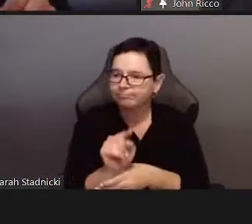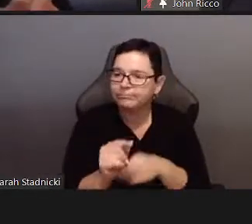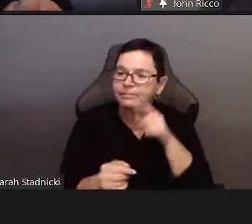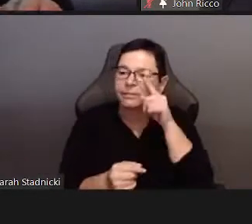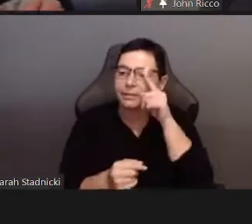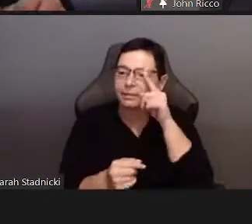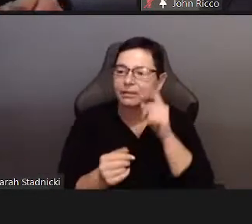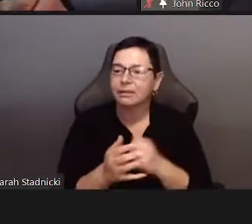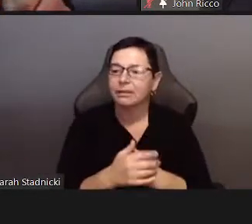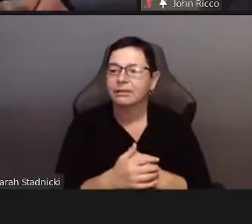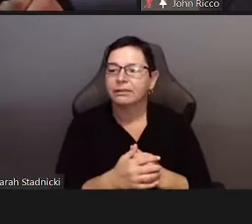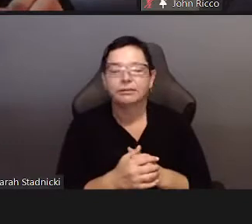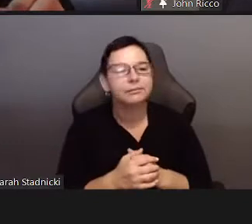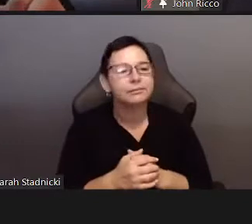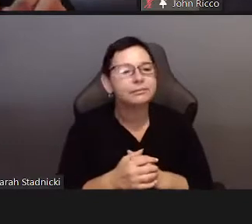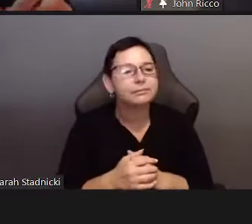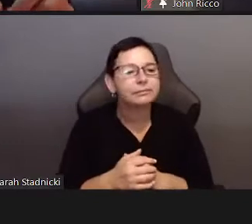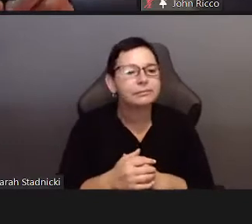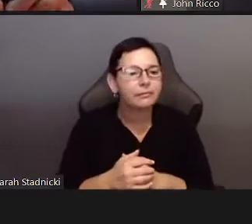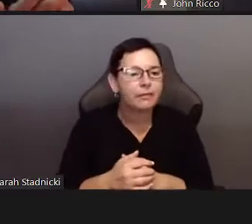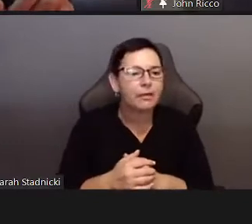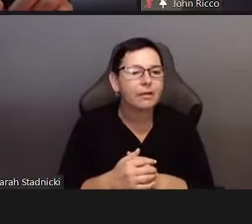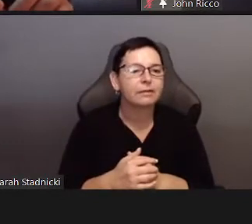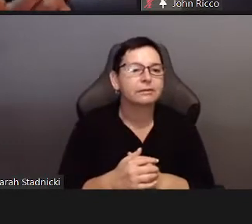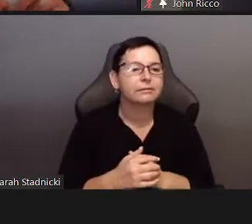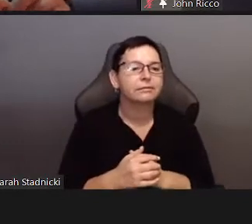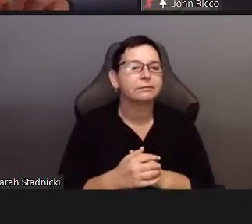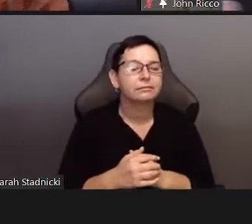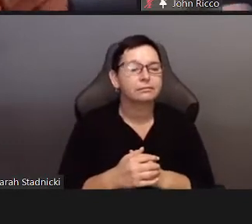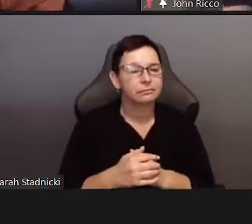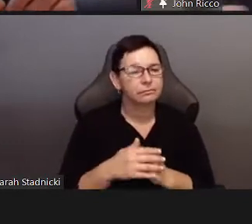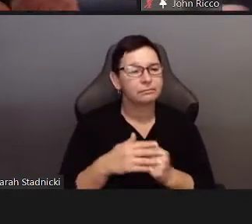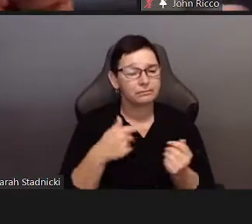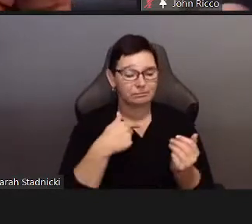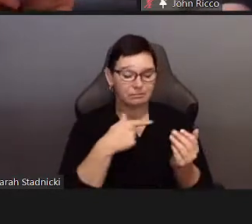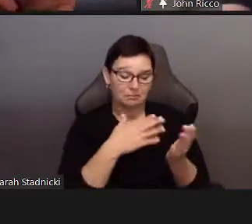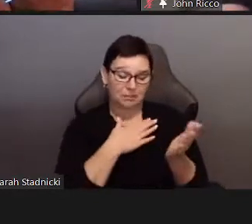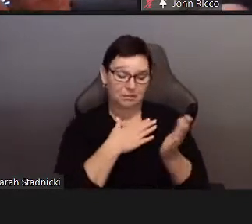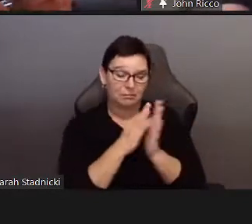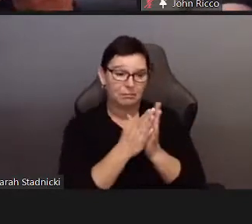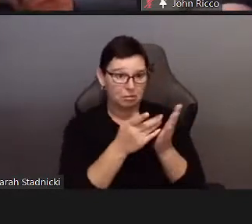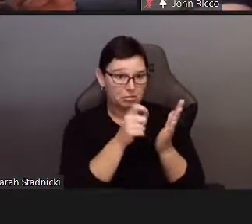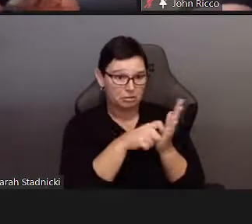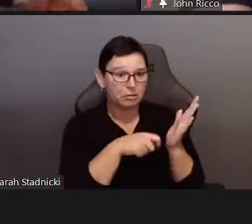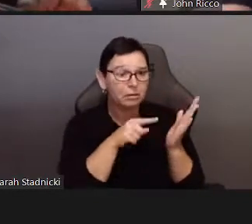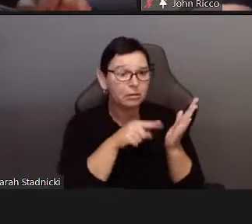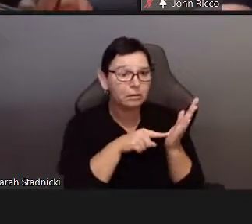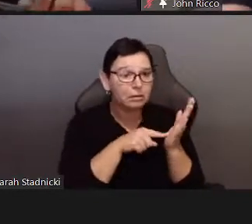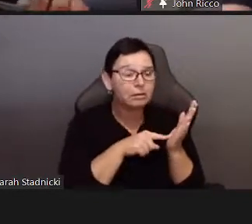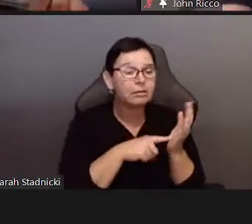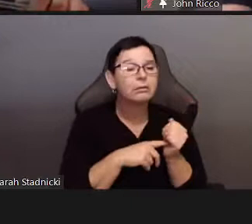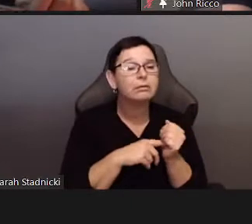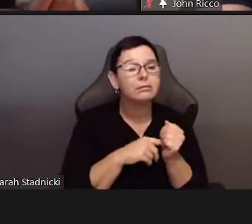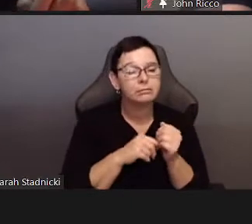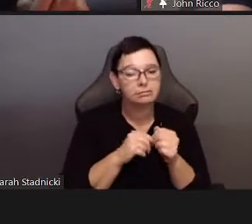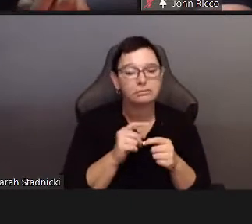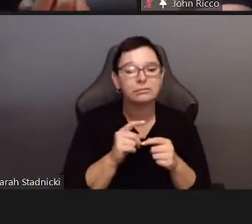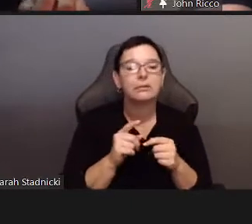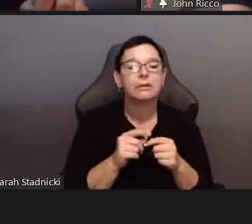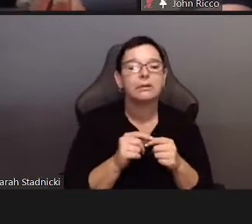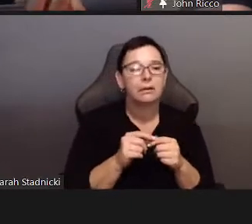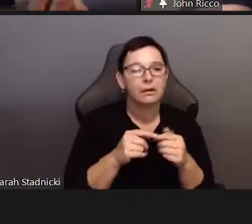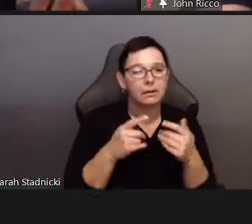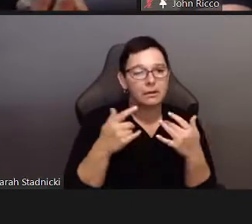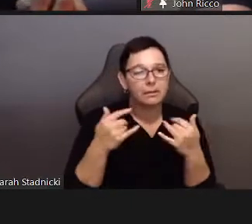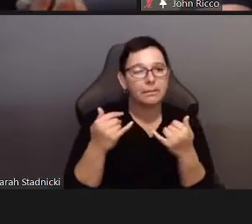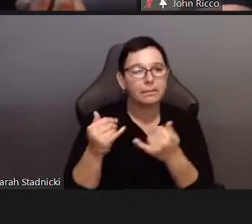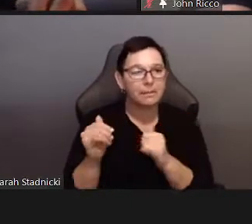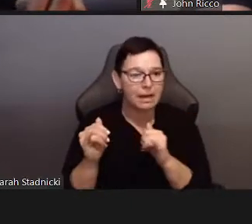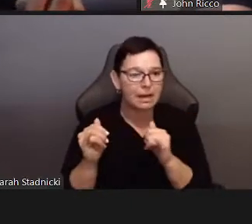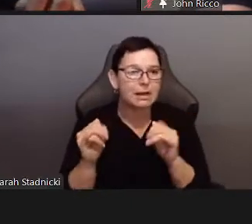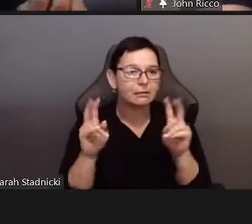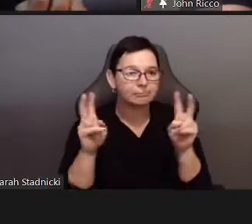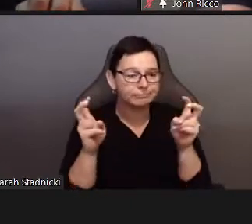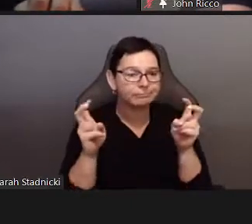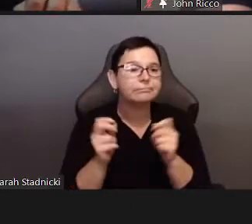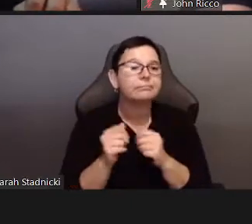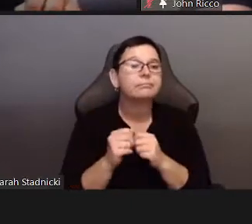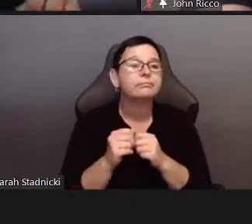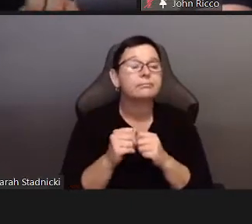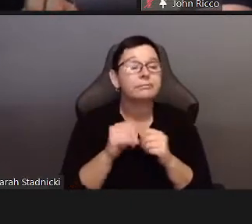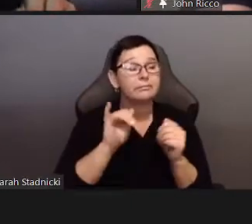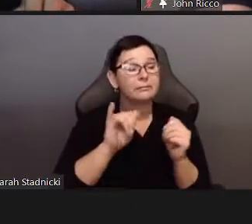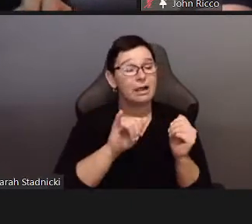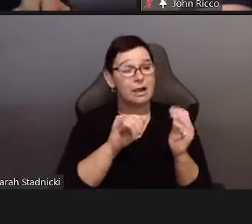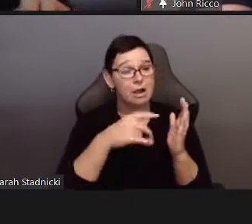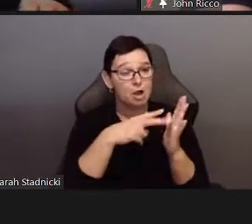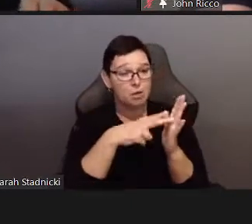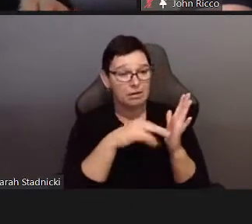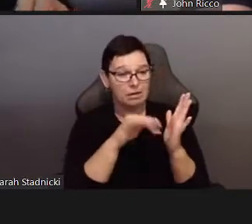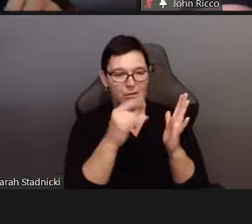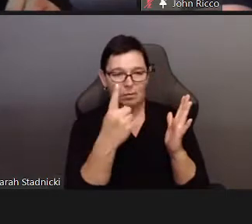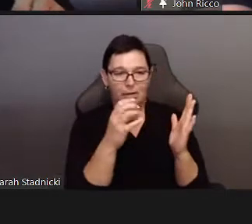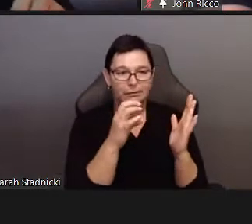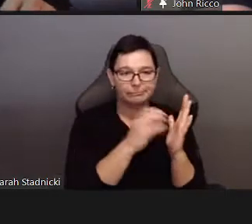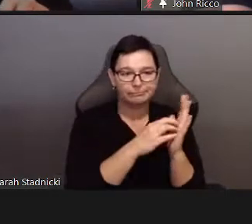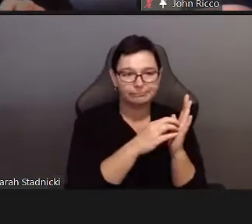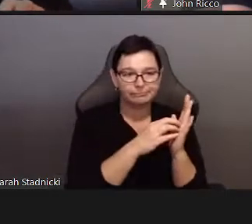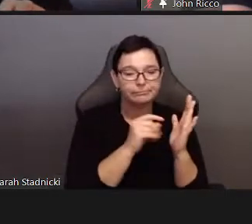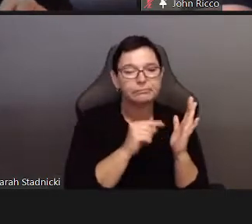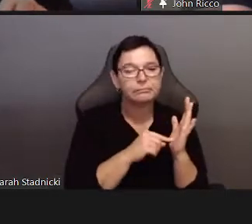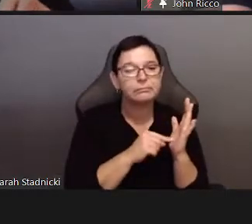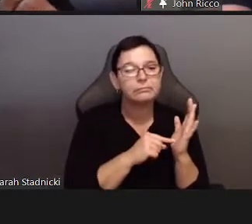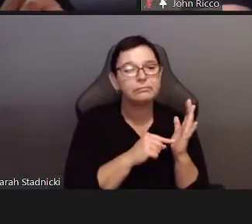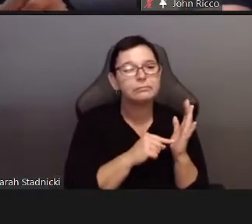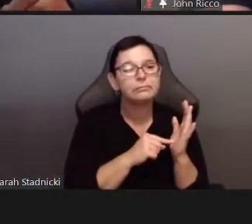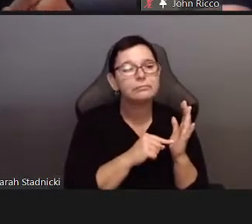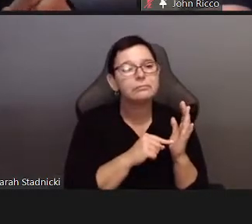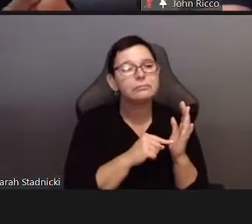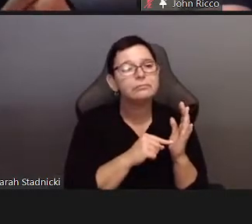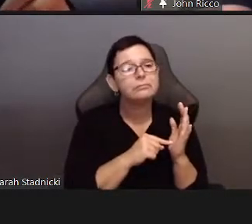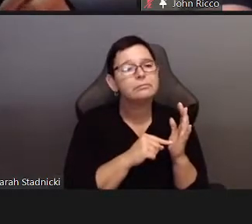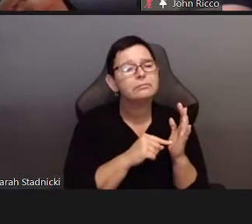I’m wondering if each of you could remark about pleasure a bit. Or if yo had any thoughts about that.